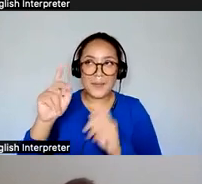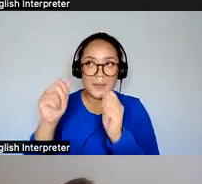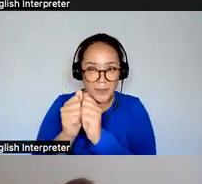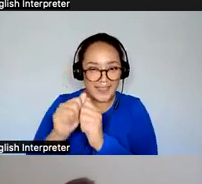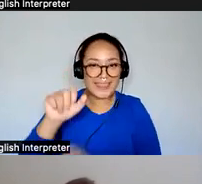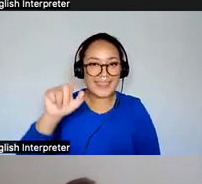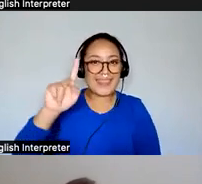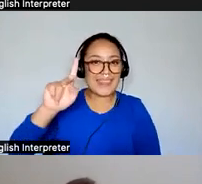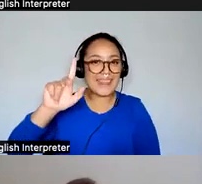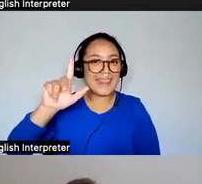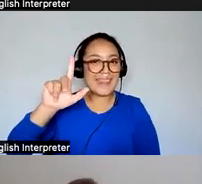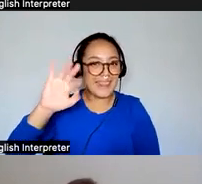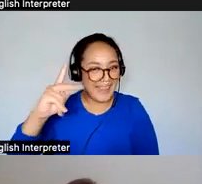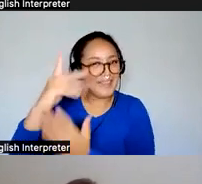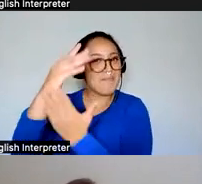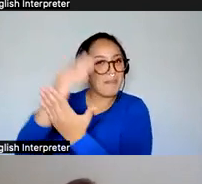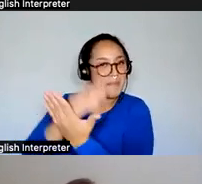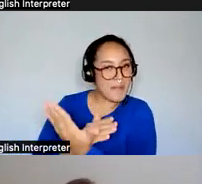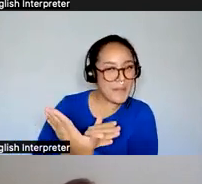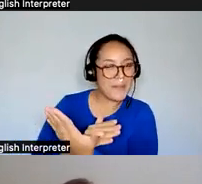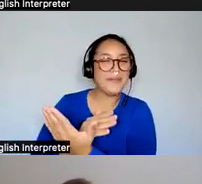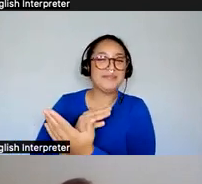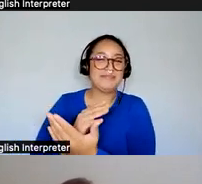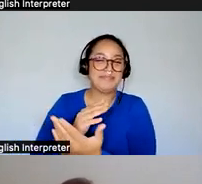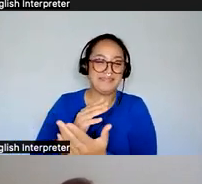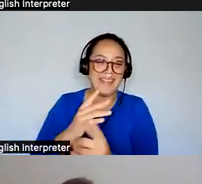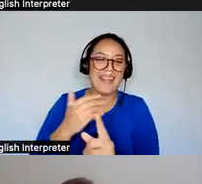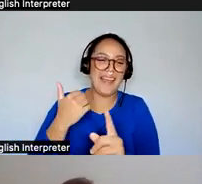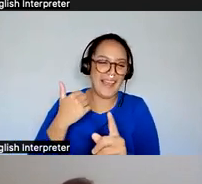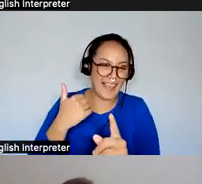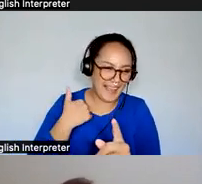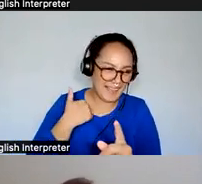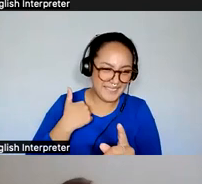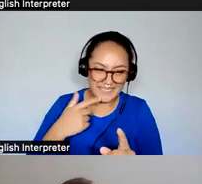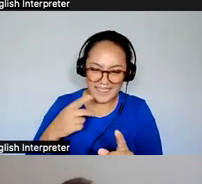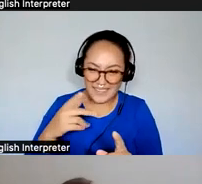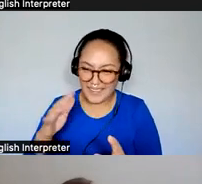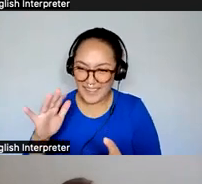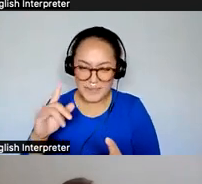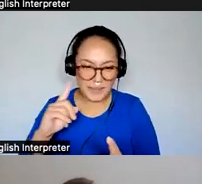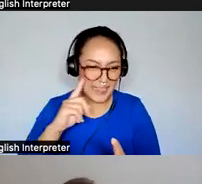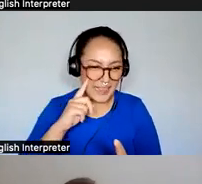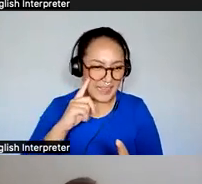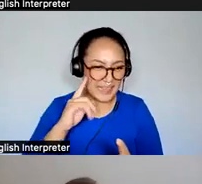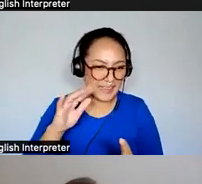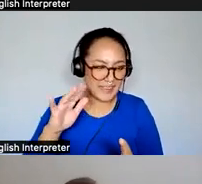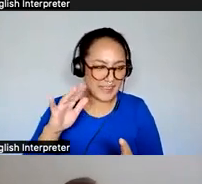the link to a document with the links, I think it went up.